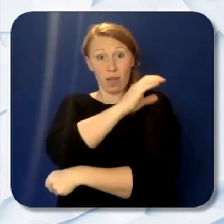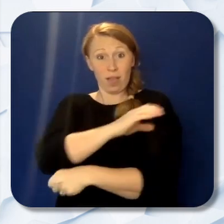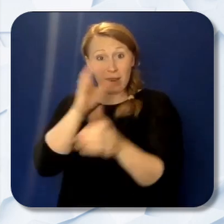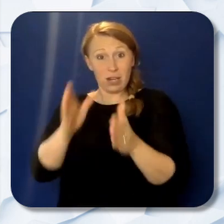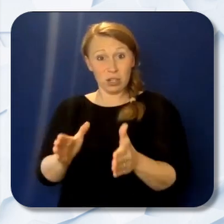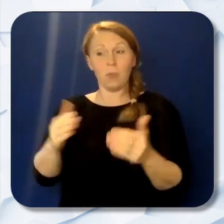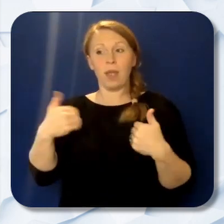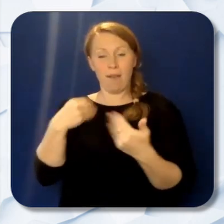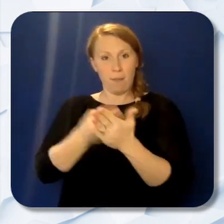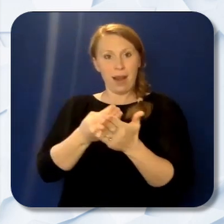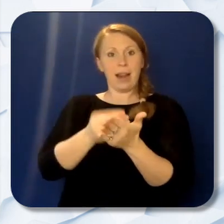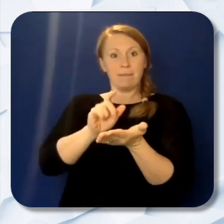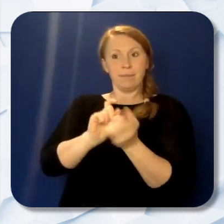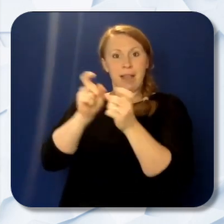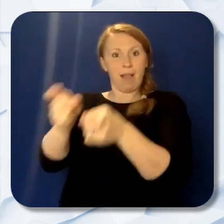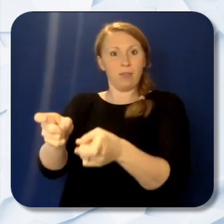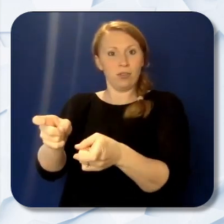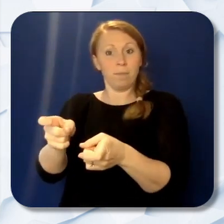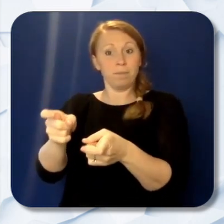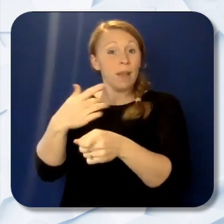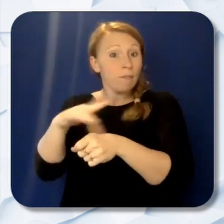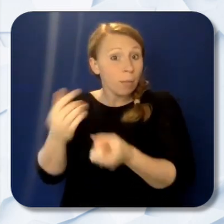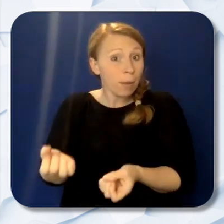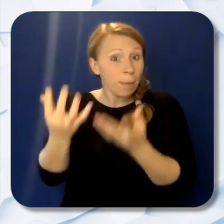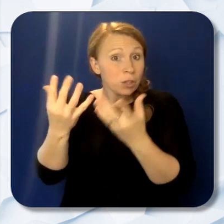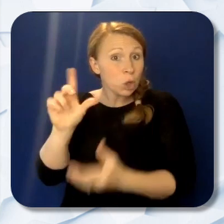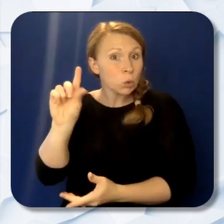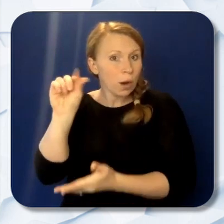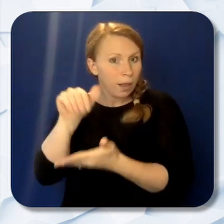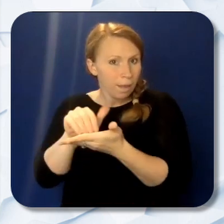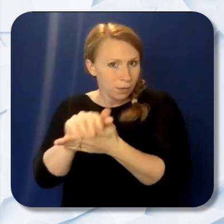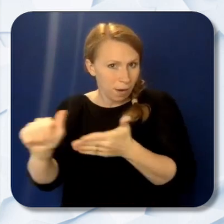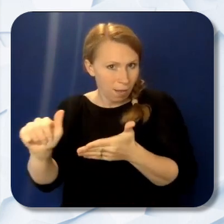you do that. Twenty thousand dollars is available in grants for those who want to become mental